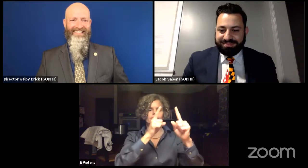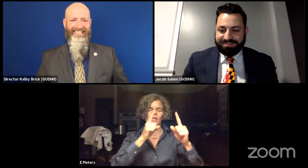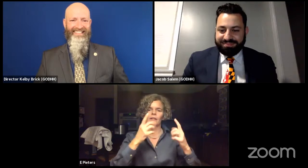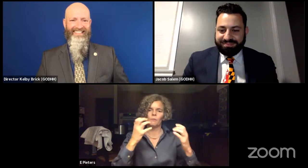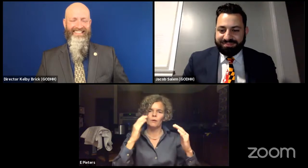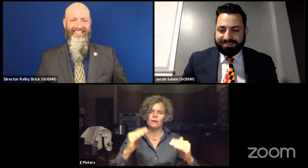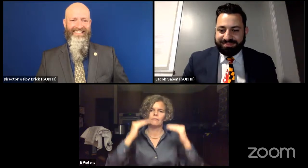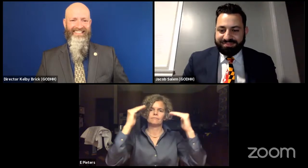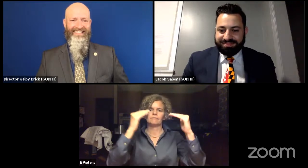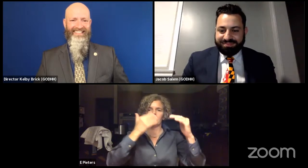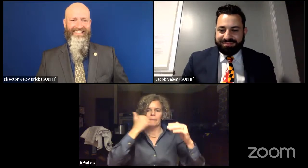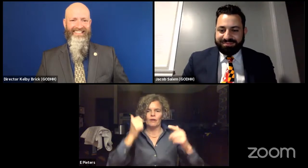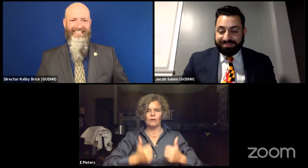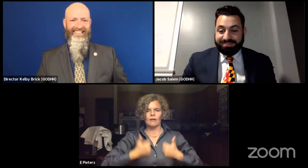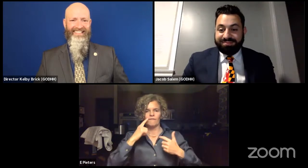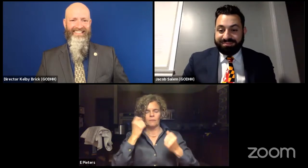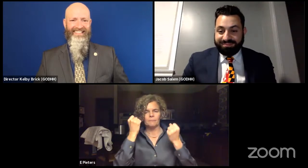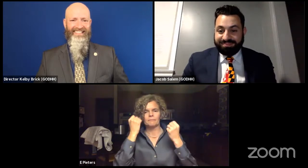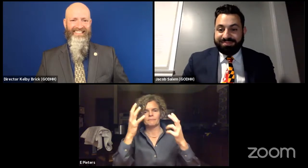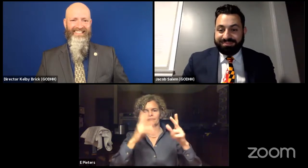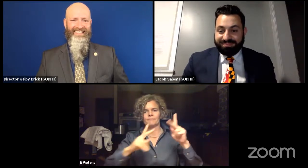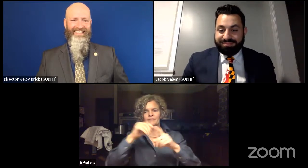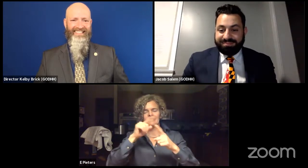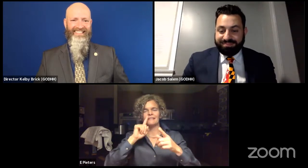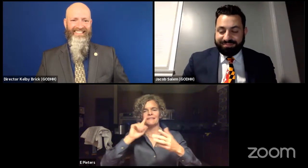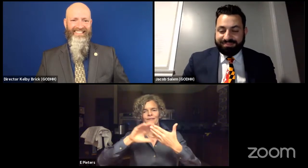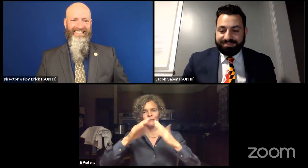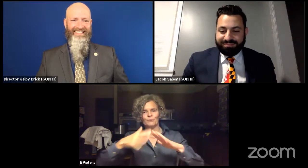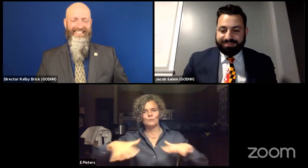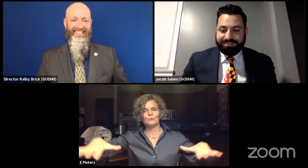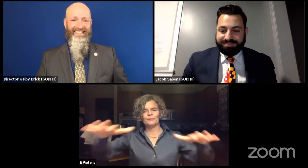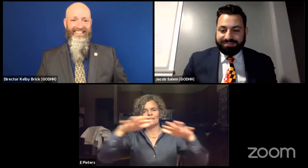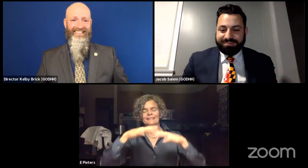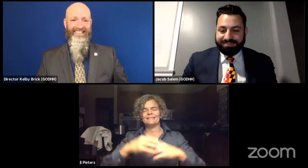work that they do towards their mission, which is to improve and enhance the lives of Deaf